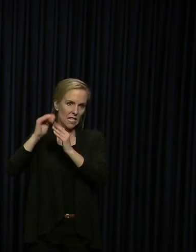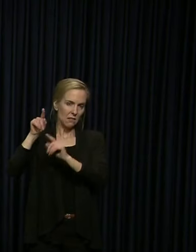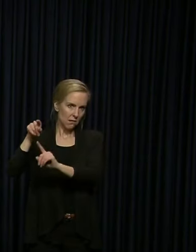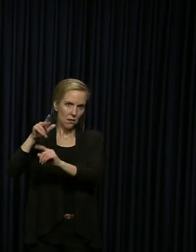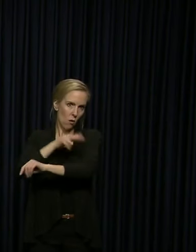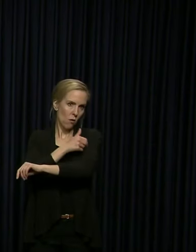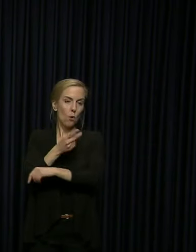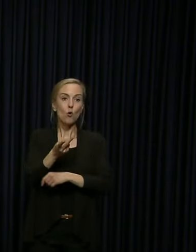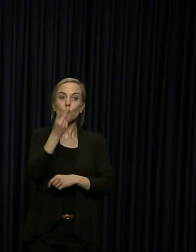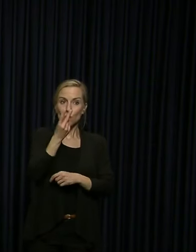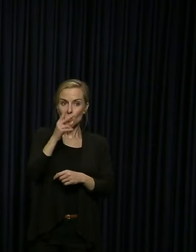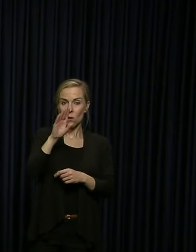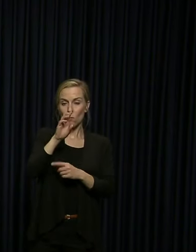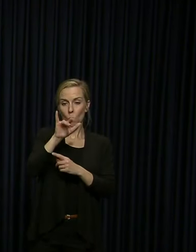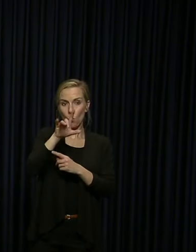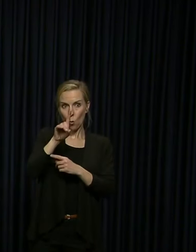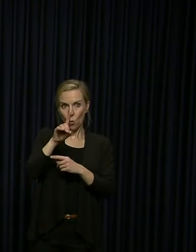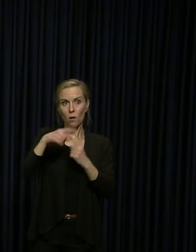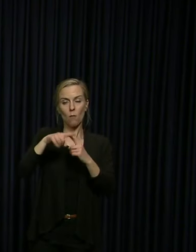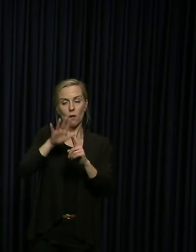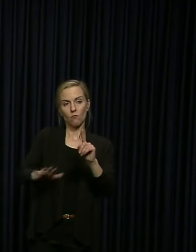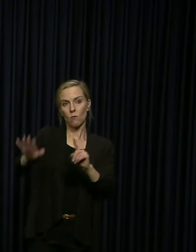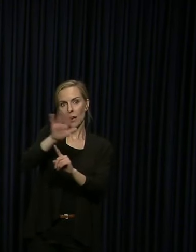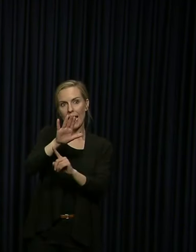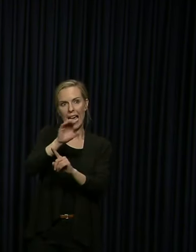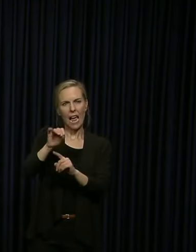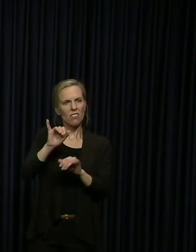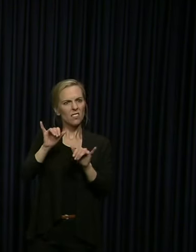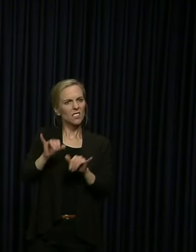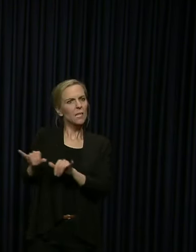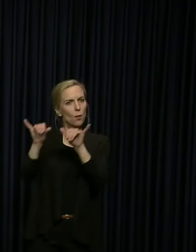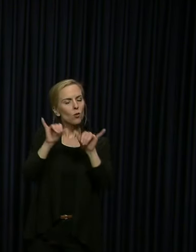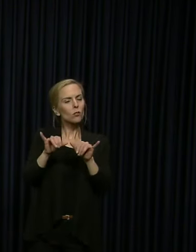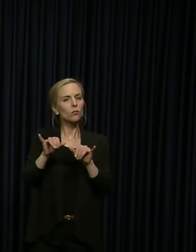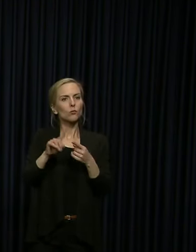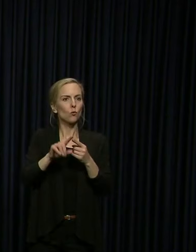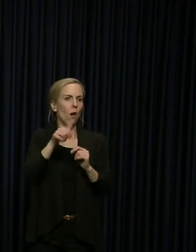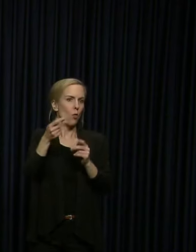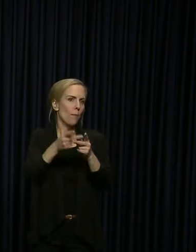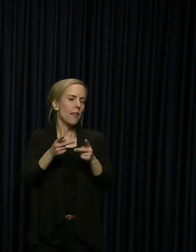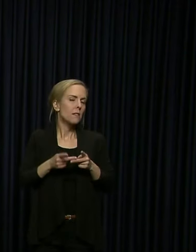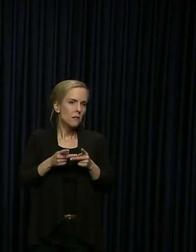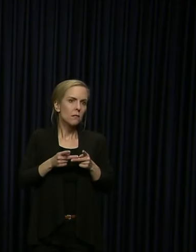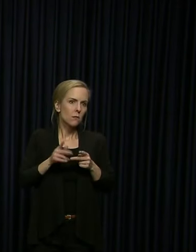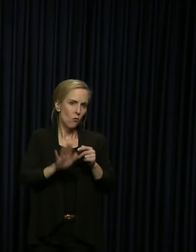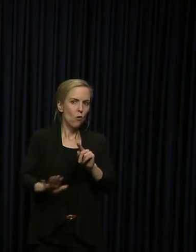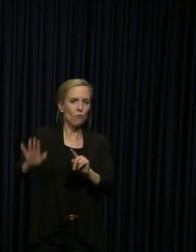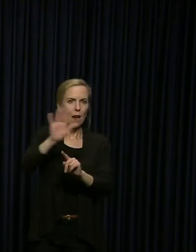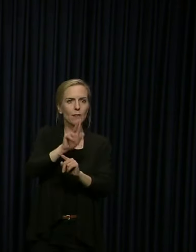IT IS STILL REALLY EARLY. I MEAN, OTHER PEOPLE WILL GET